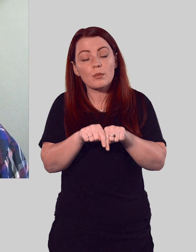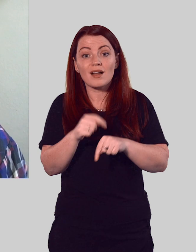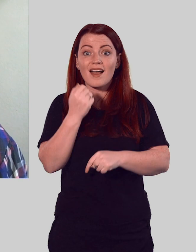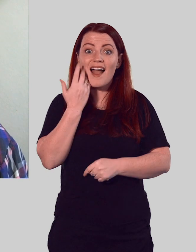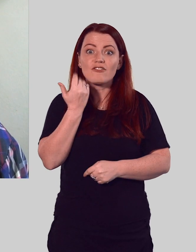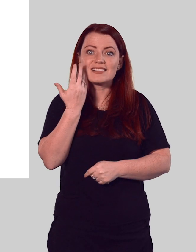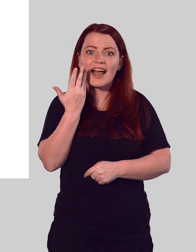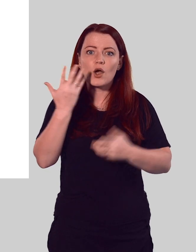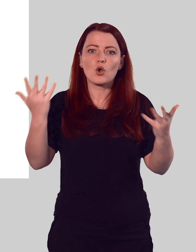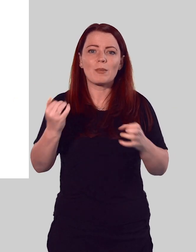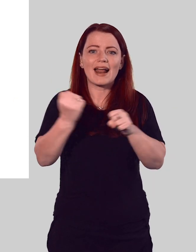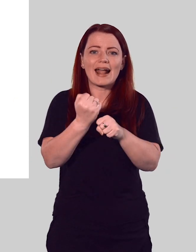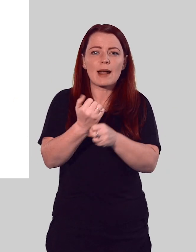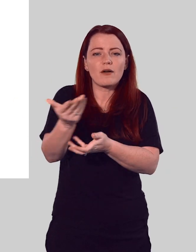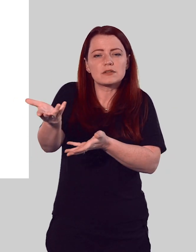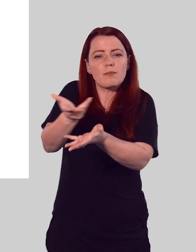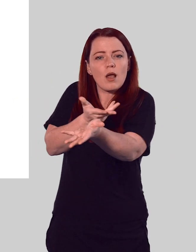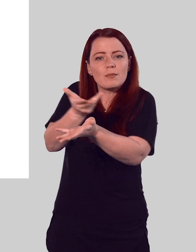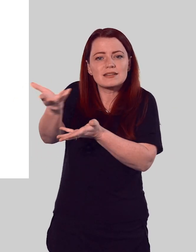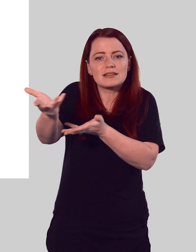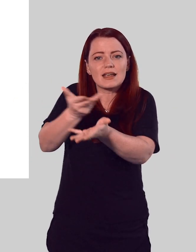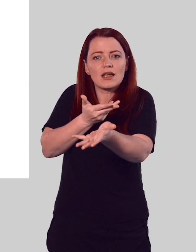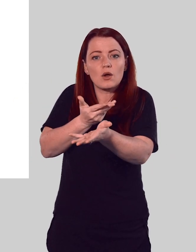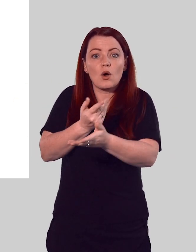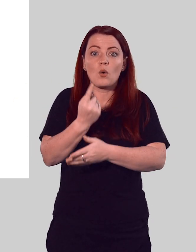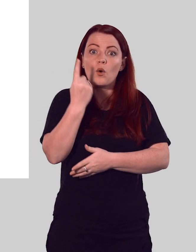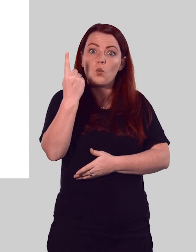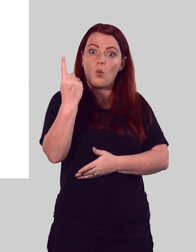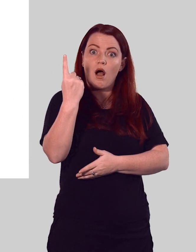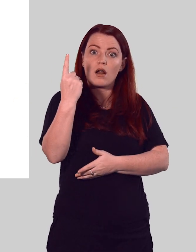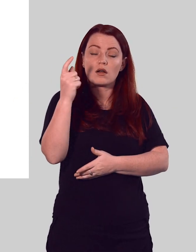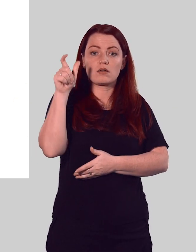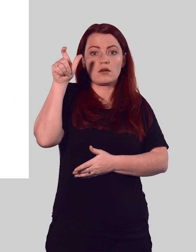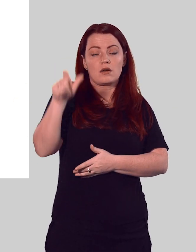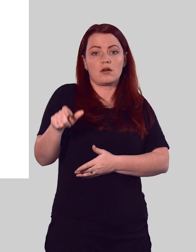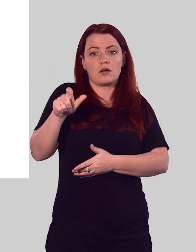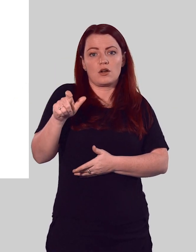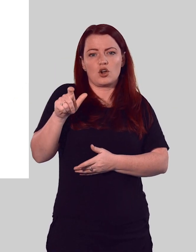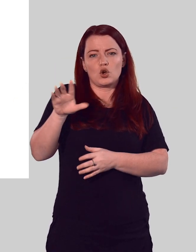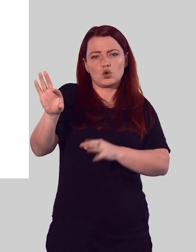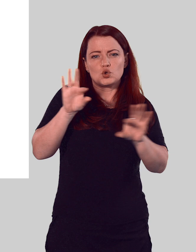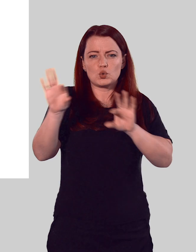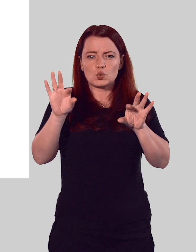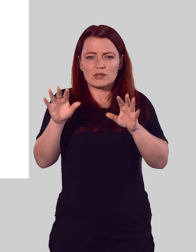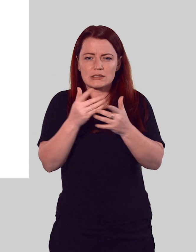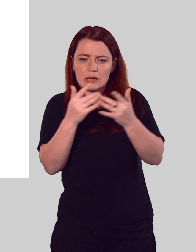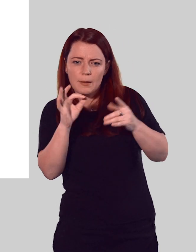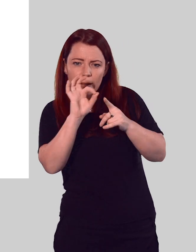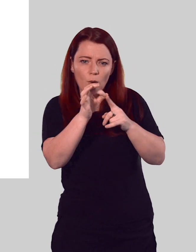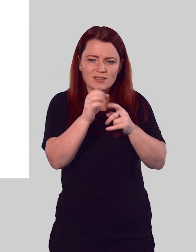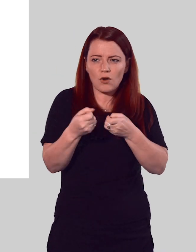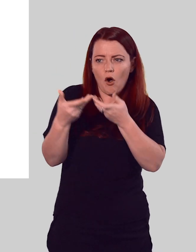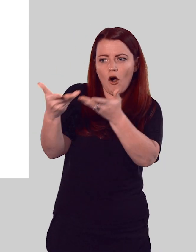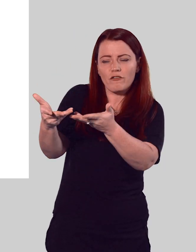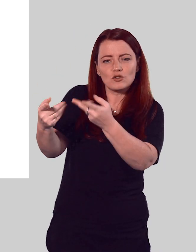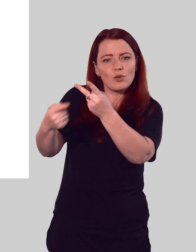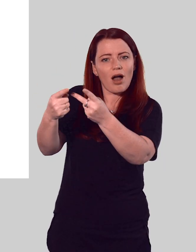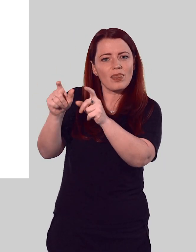where one delegation chooses how to divide a number of points and makes an offer to the other delegation, you then choose whether to accept the offer or